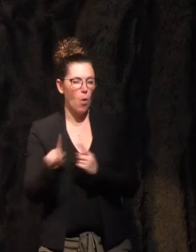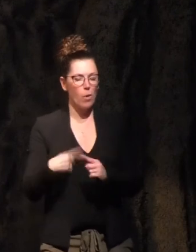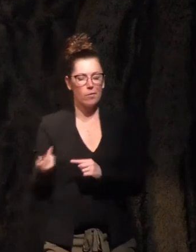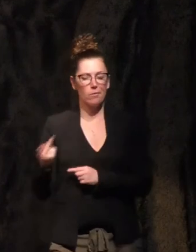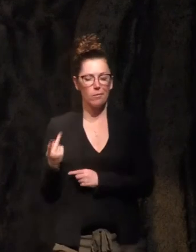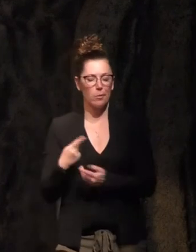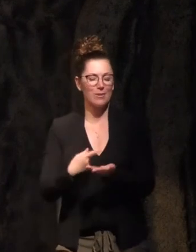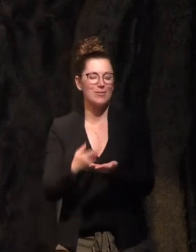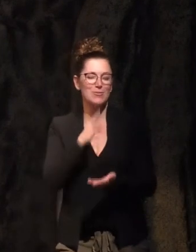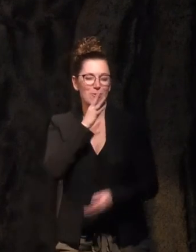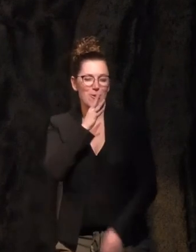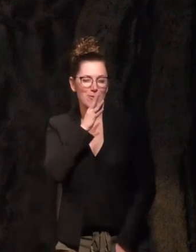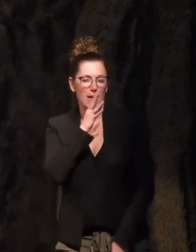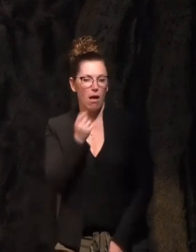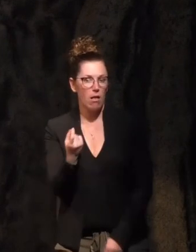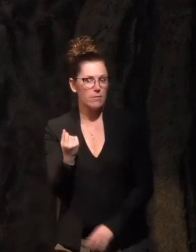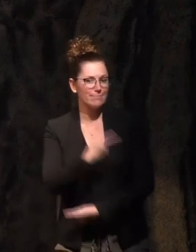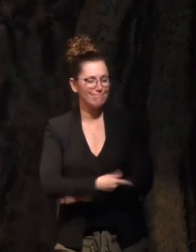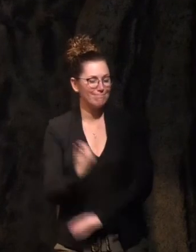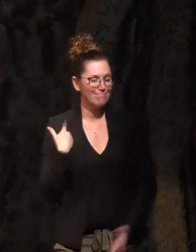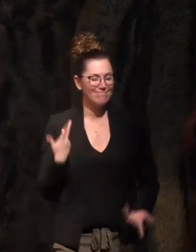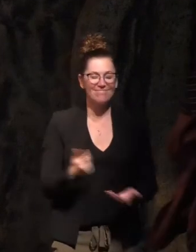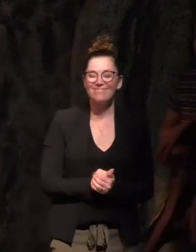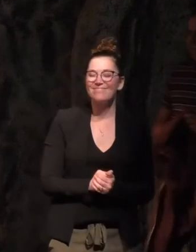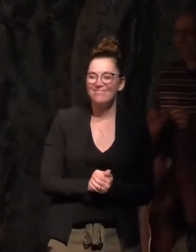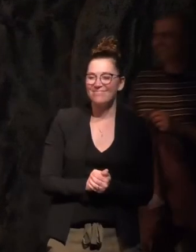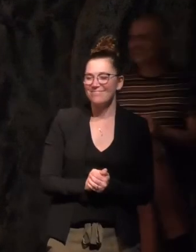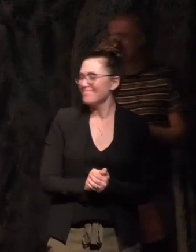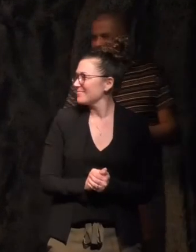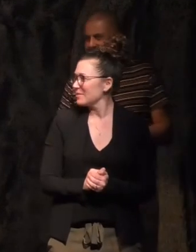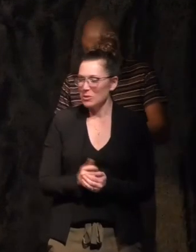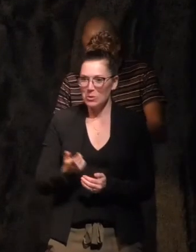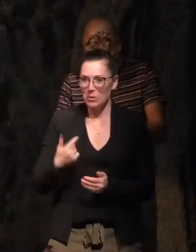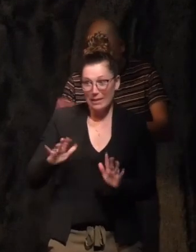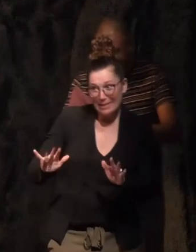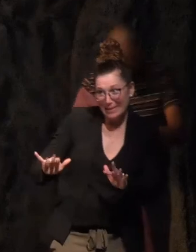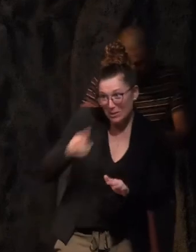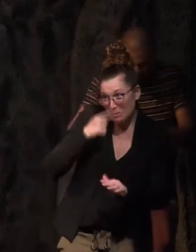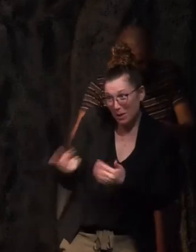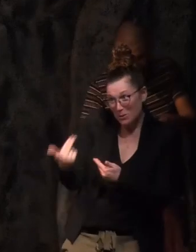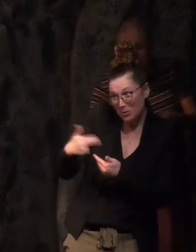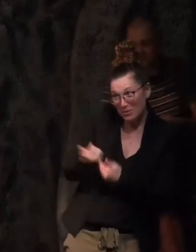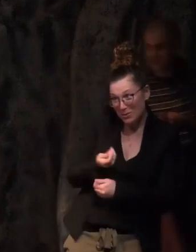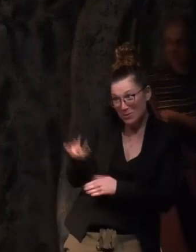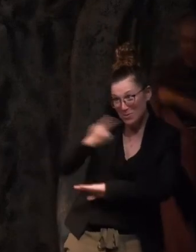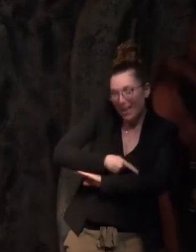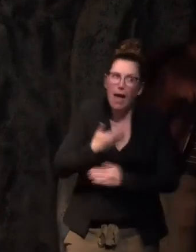We managed to grab a few days with Marcus so thank you, thank you for your expediency